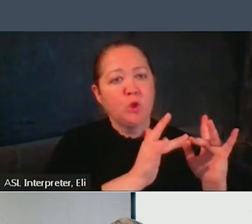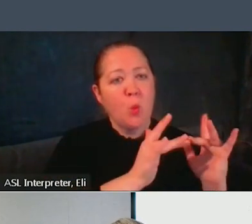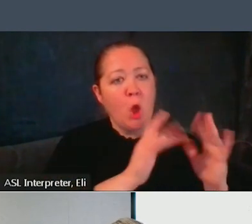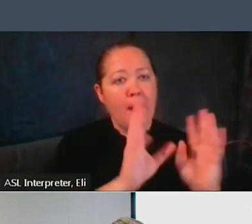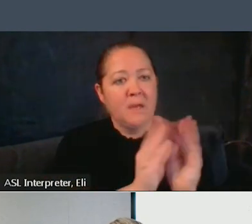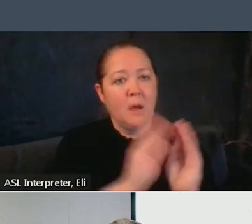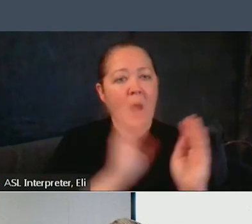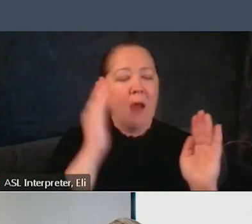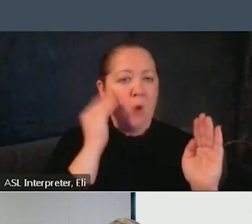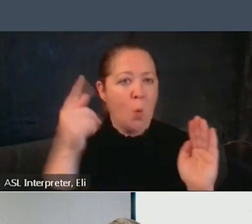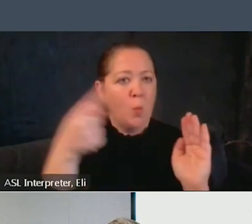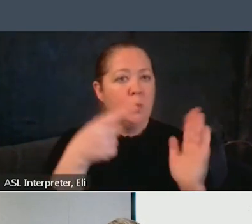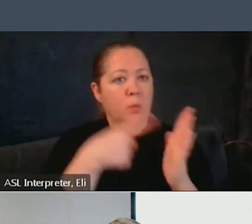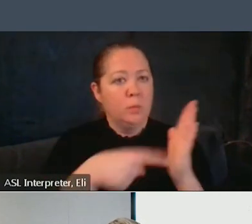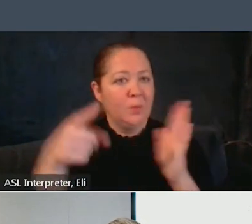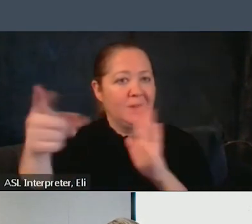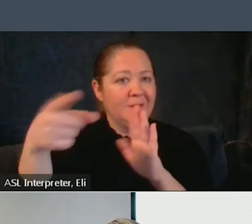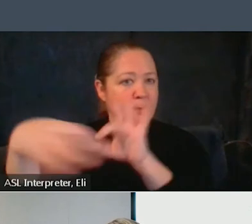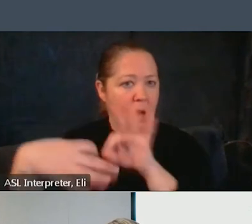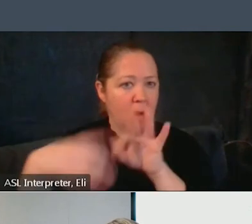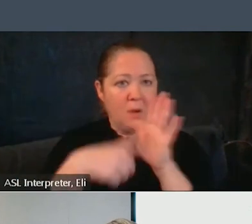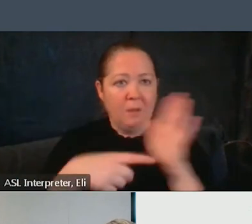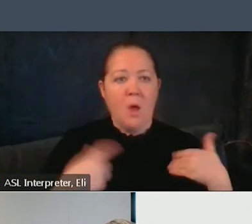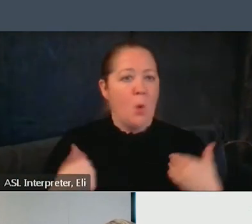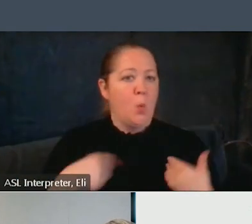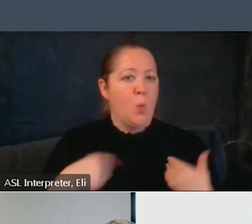We don't get involved in that ex parte stuff. So,